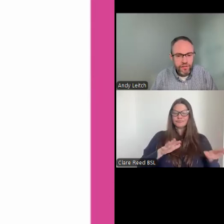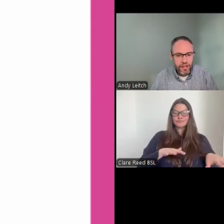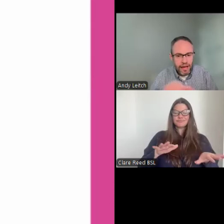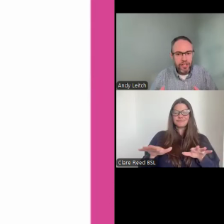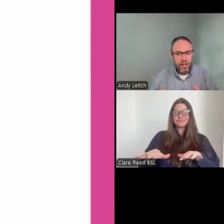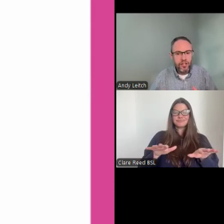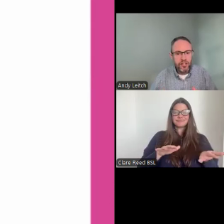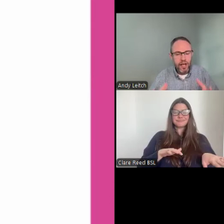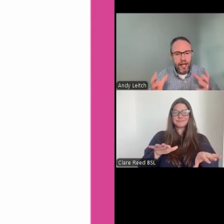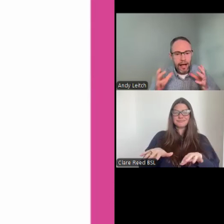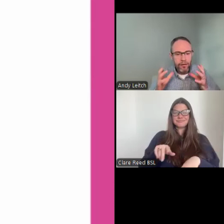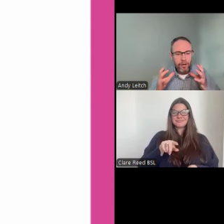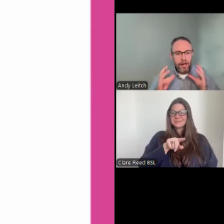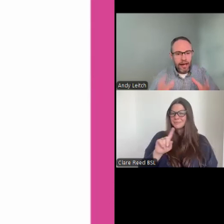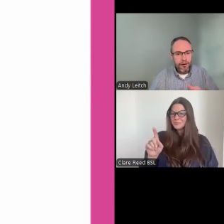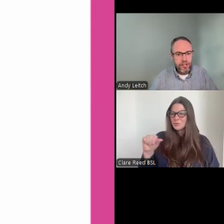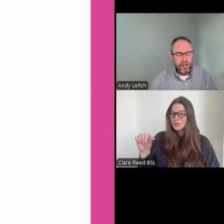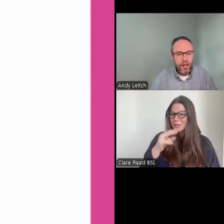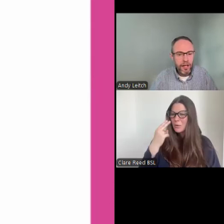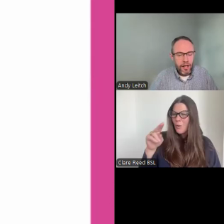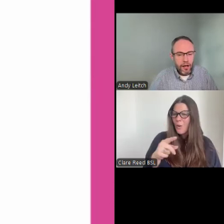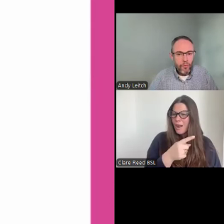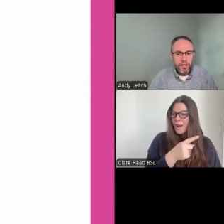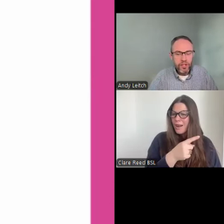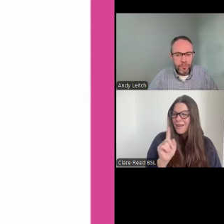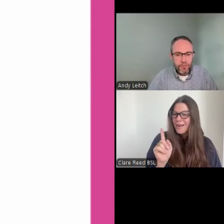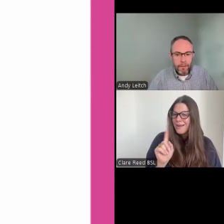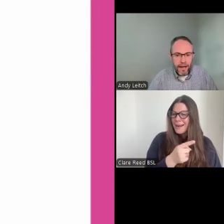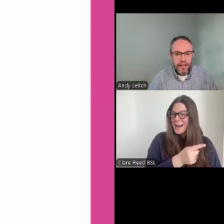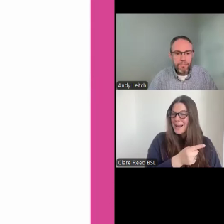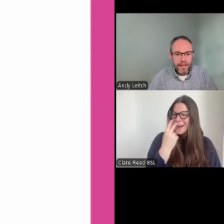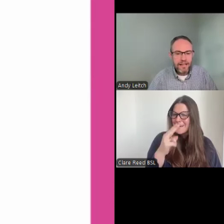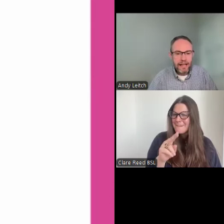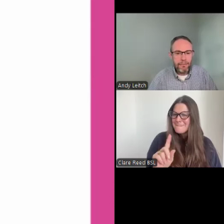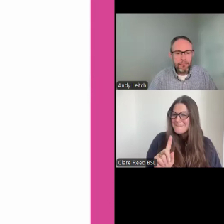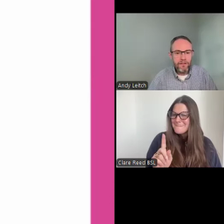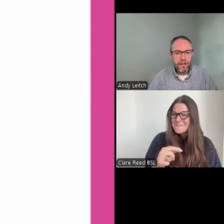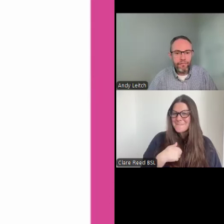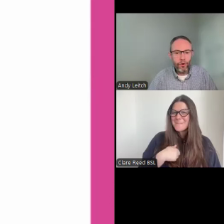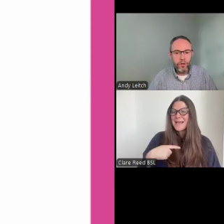for the name of this artist and Karys and I will be picking the best name and moving that forward